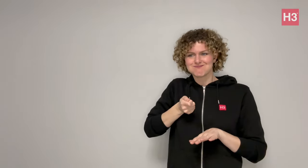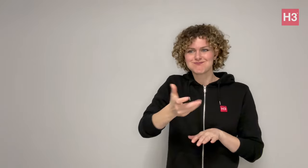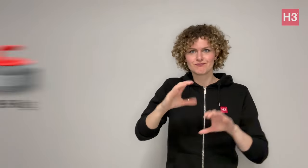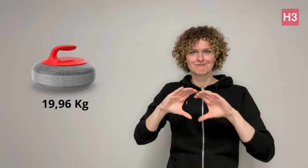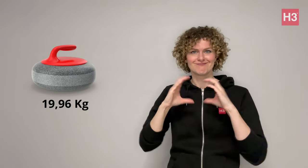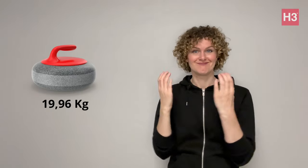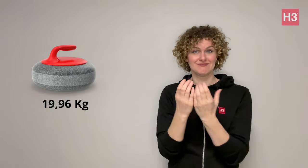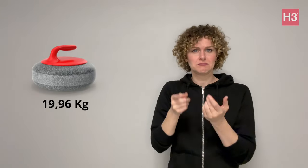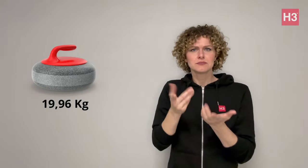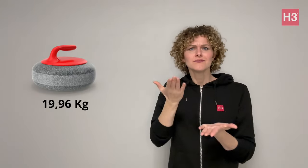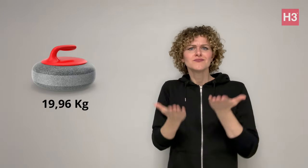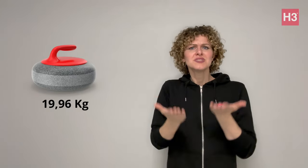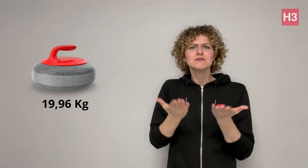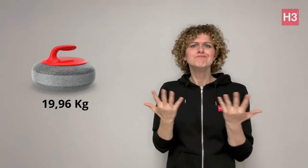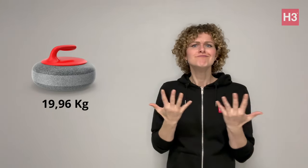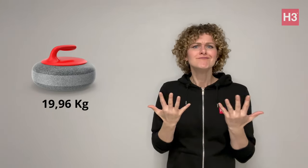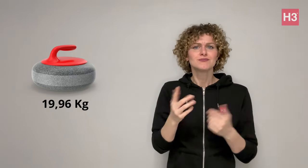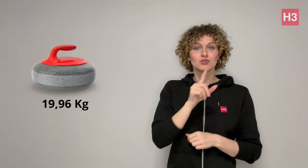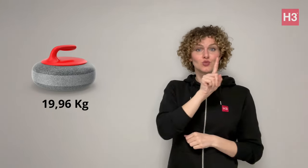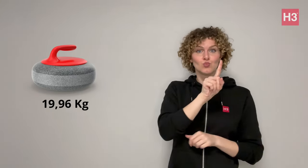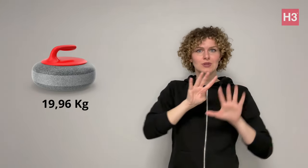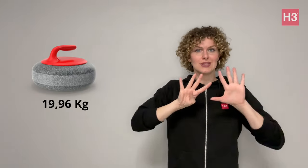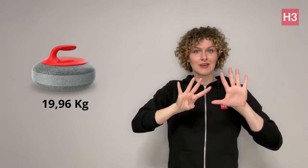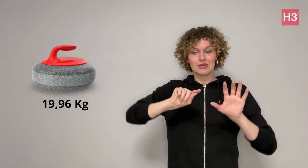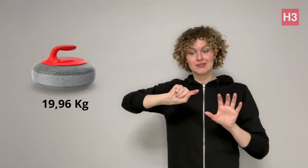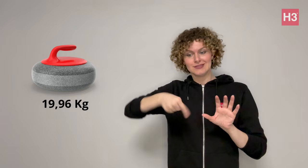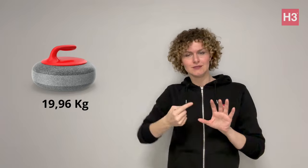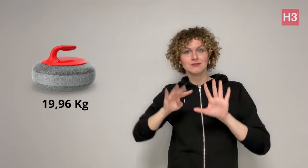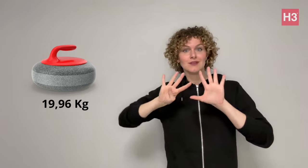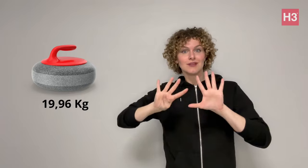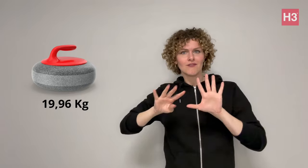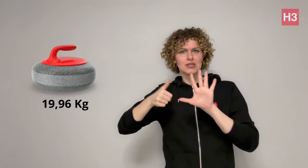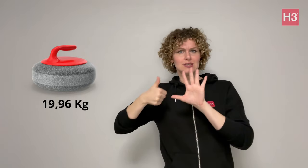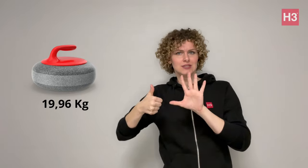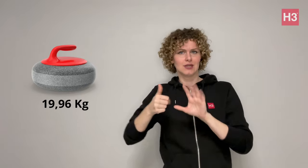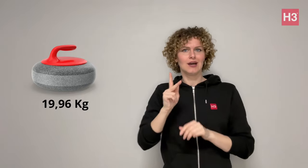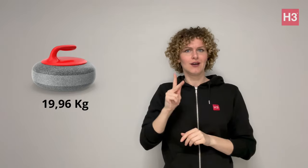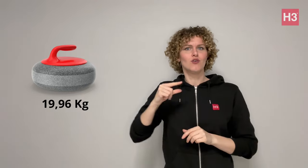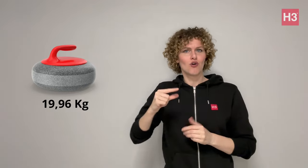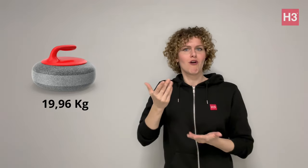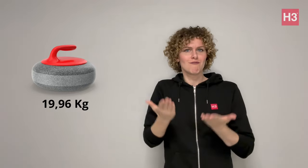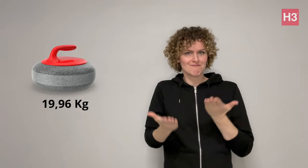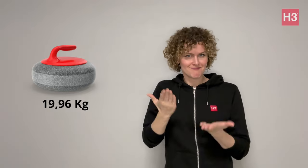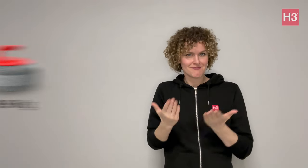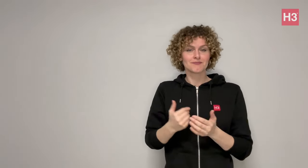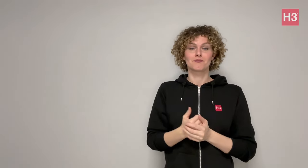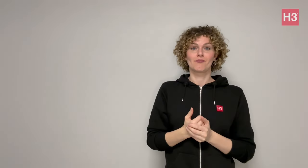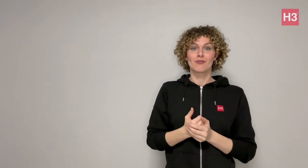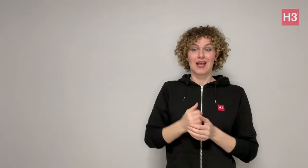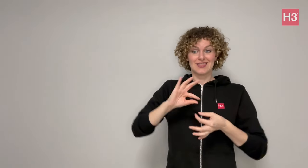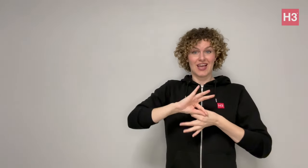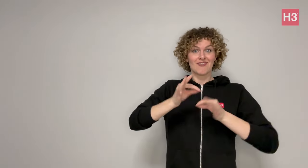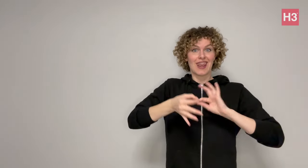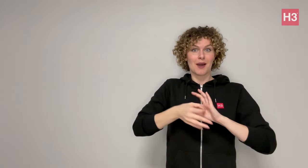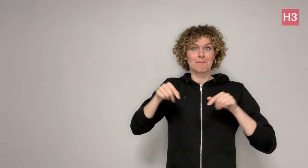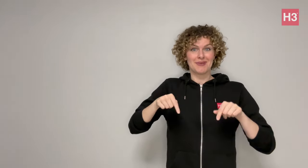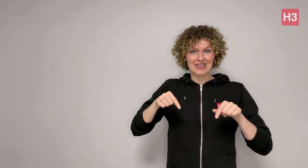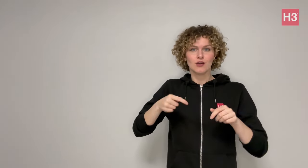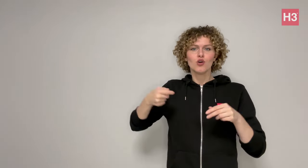stone weighs 19.96 kilograms. Curling is now being at the Winter